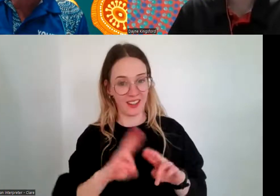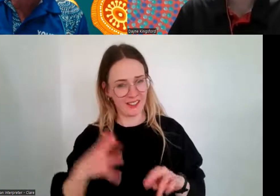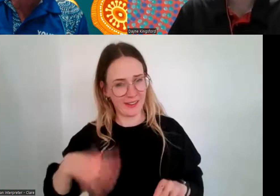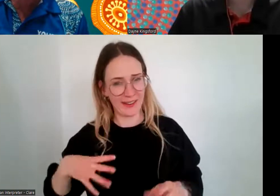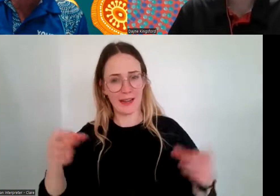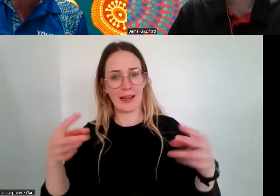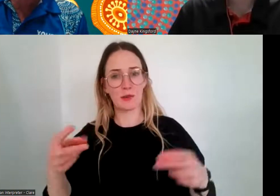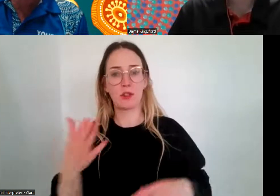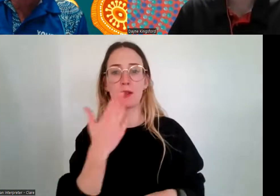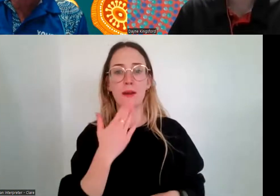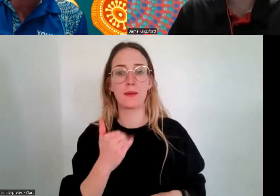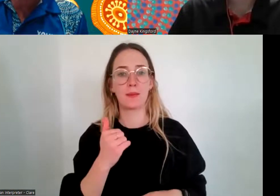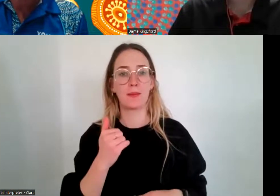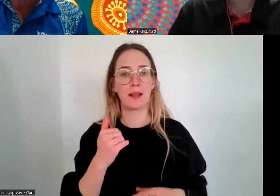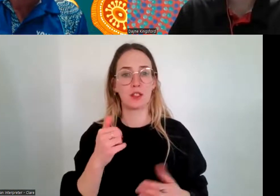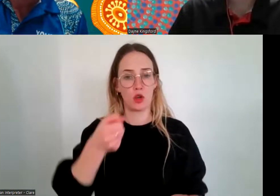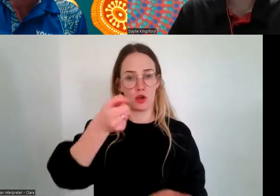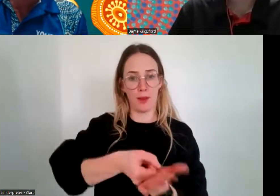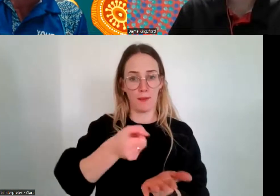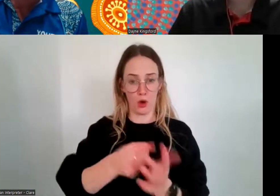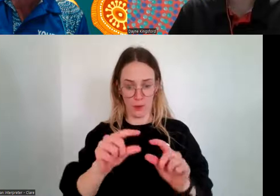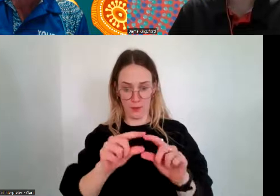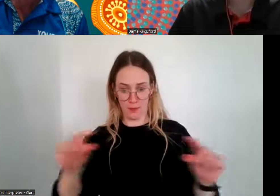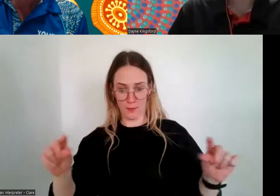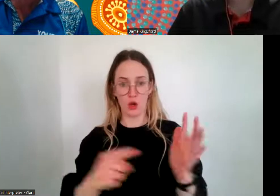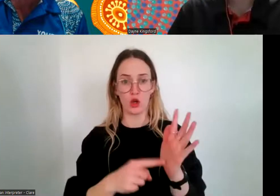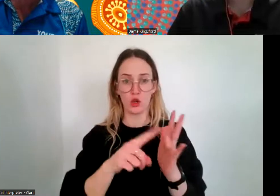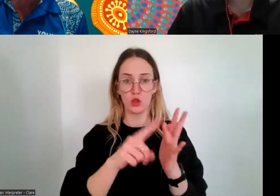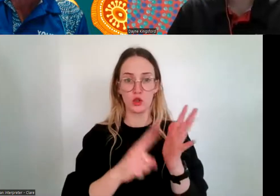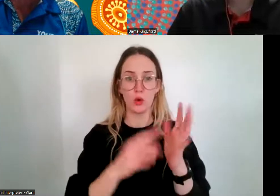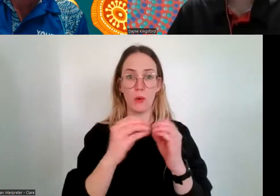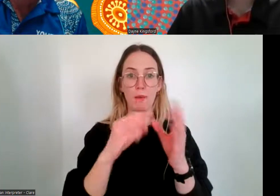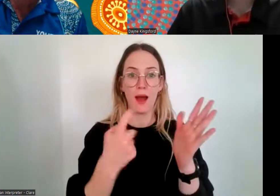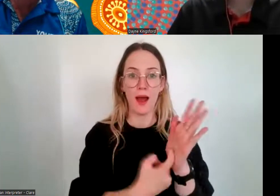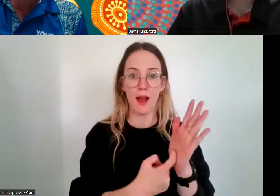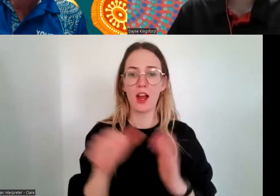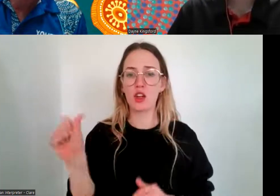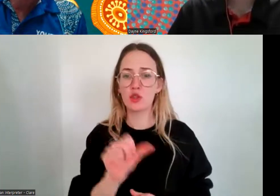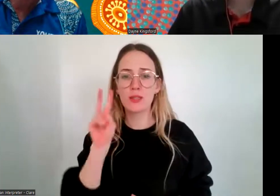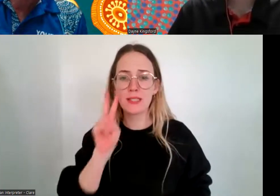bar at the bottom of your screen and click on the button labelled "CC Live Transcript",